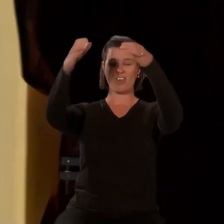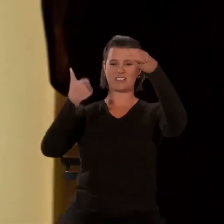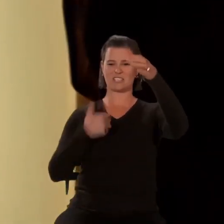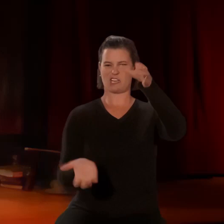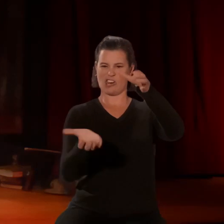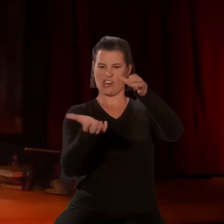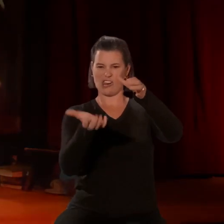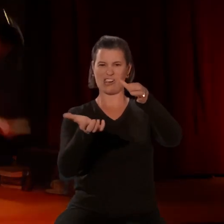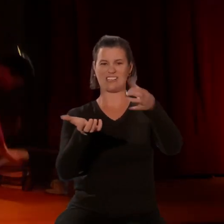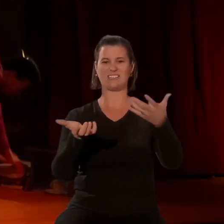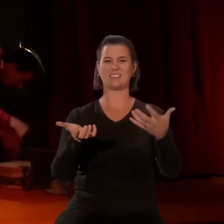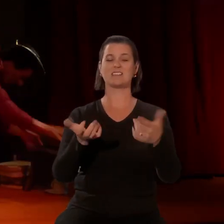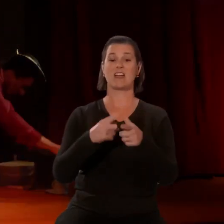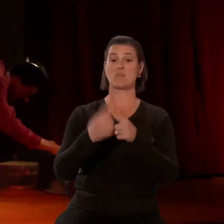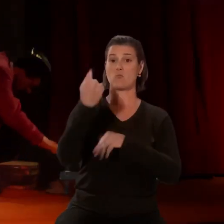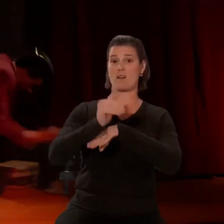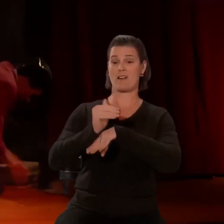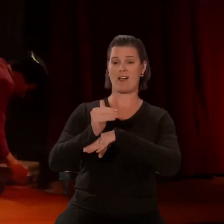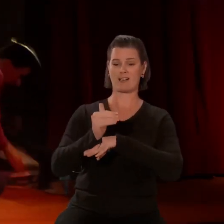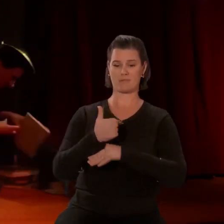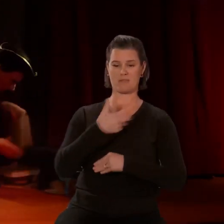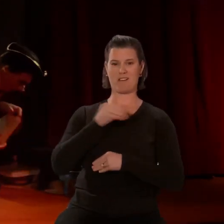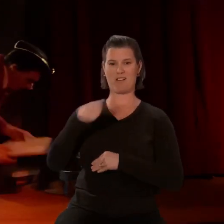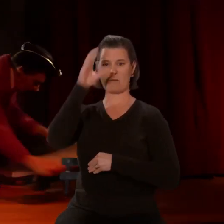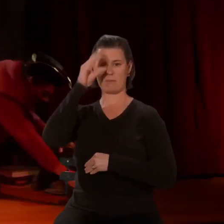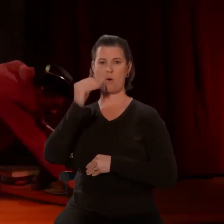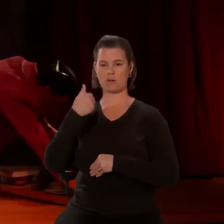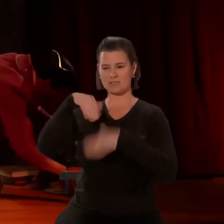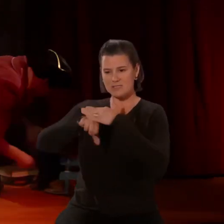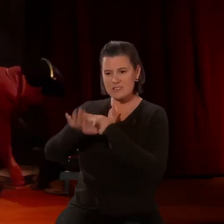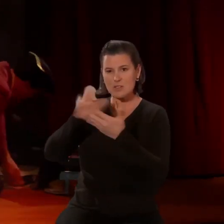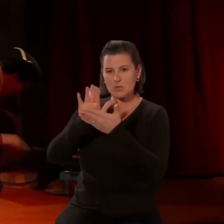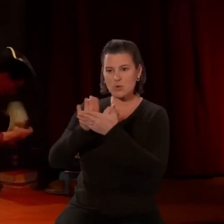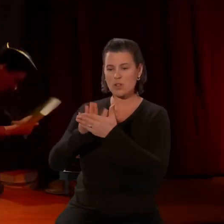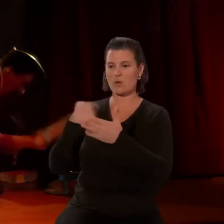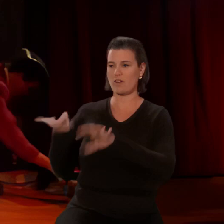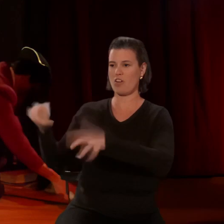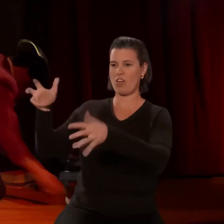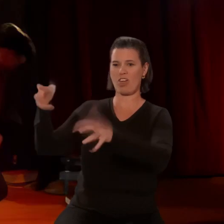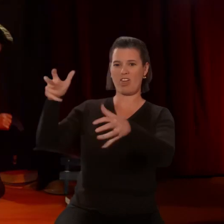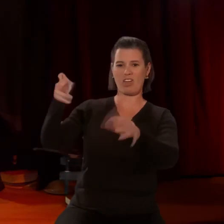me and the boys broke into the schoolhouse at night and turned everything topsy-turvy and upside-down.